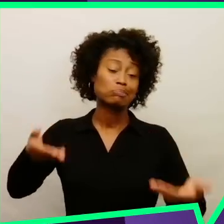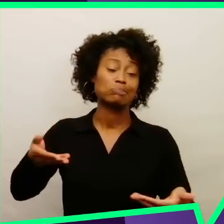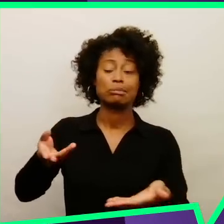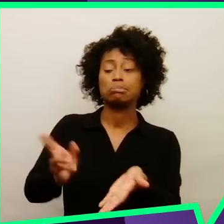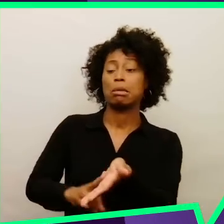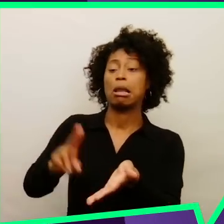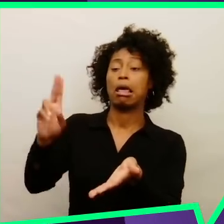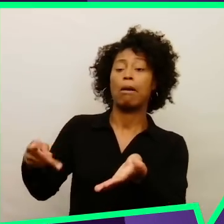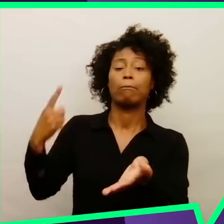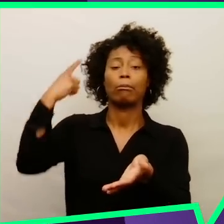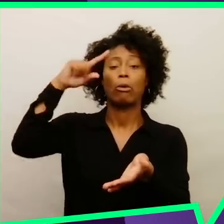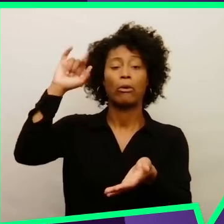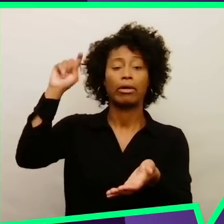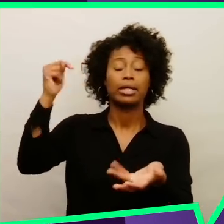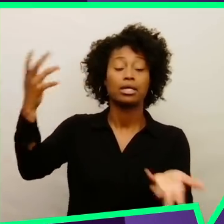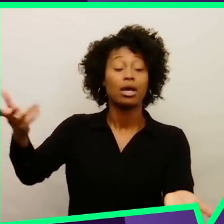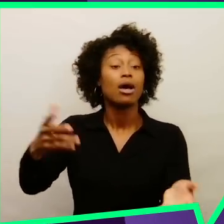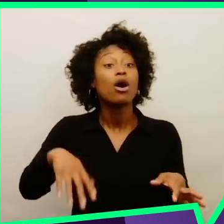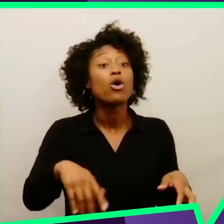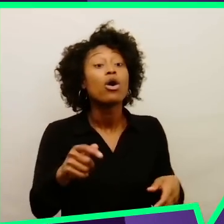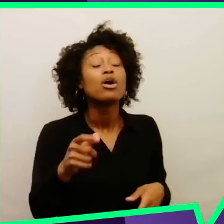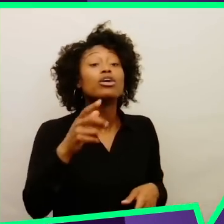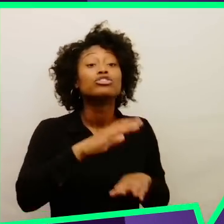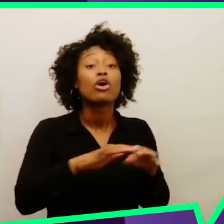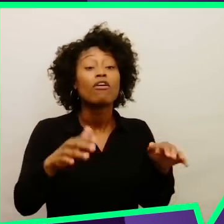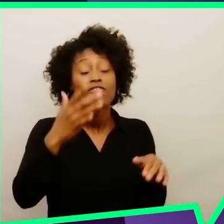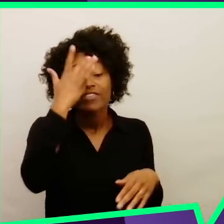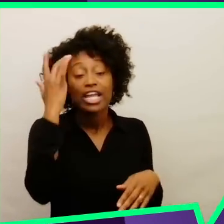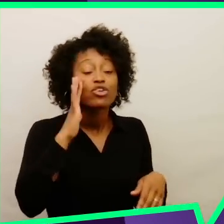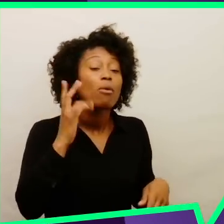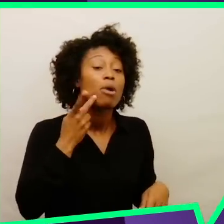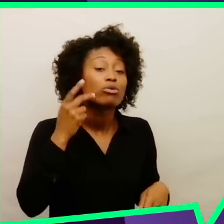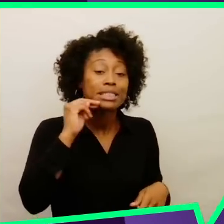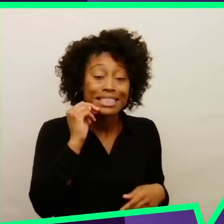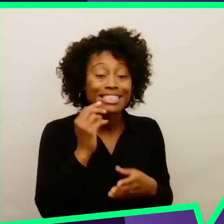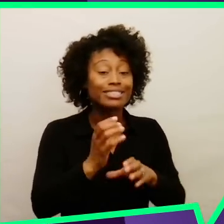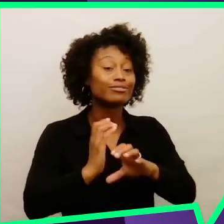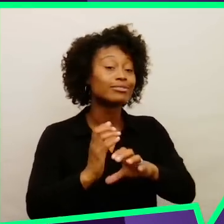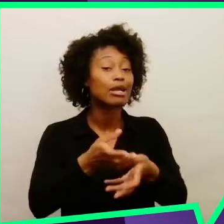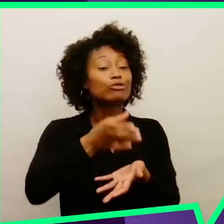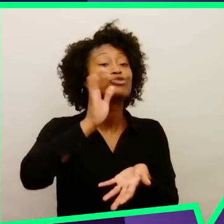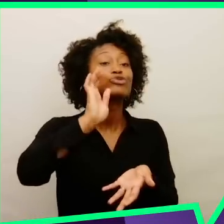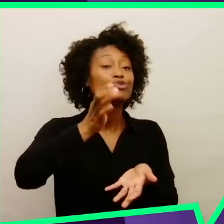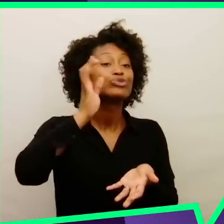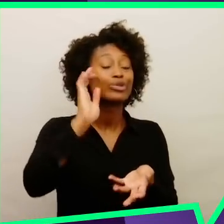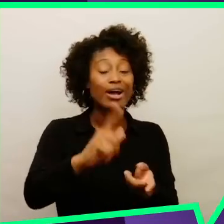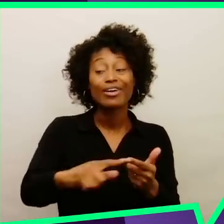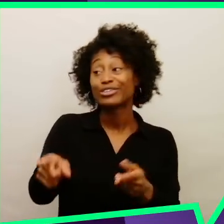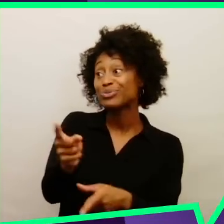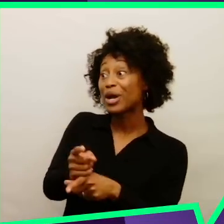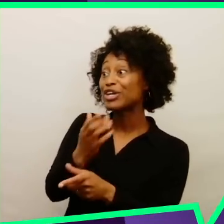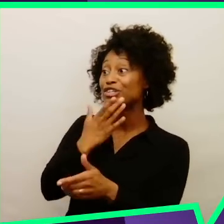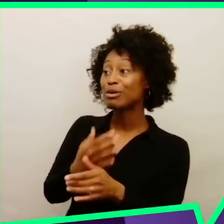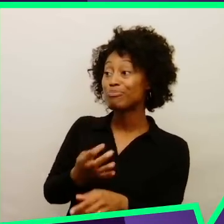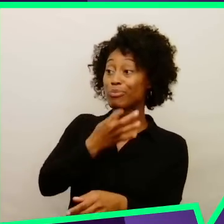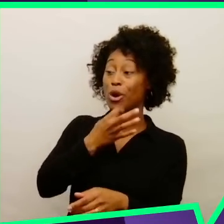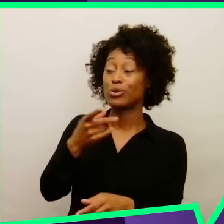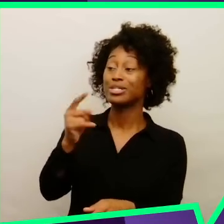OK, excellent. Make sure to take some protein shakes. Oh, yeah. Exactly. That's a very good pro tip, Jose.